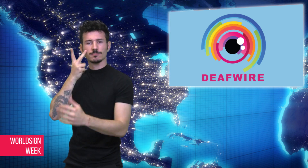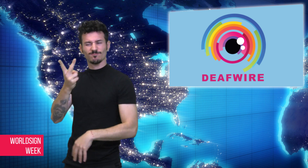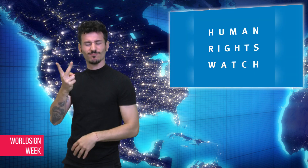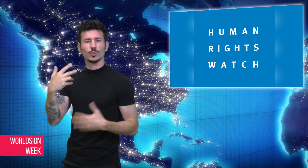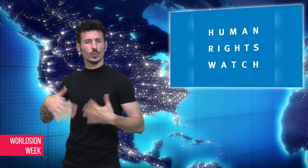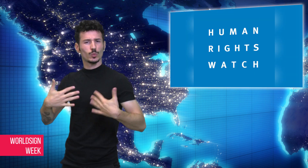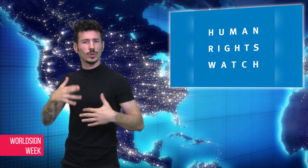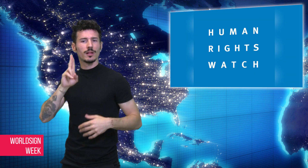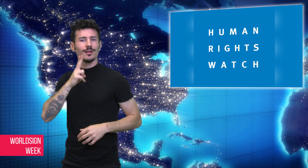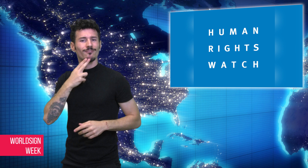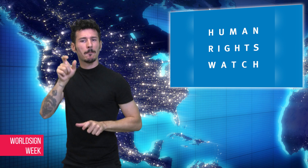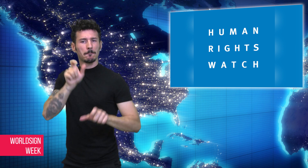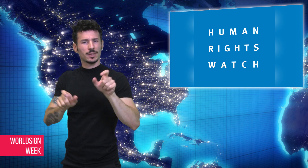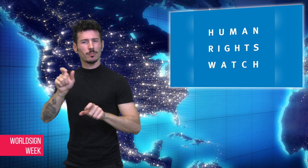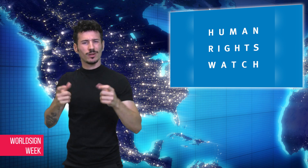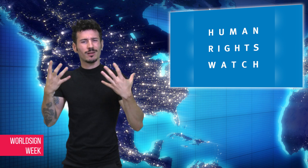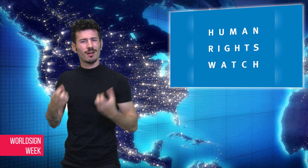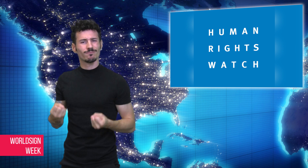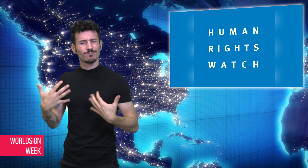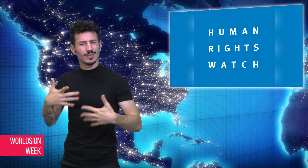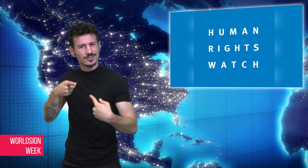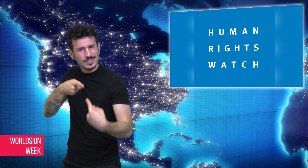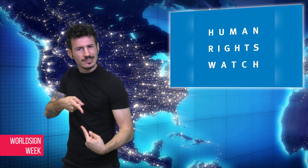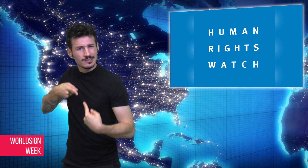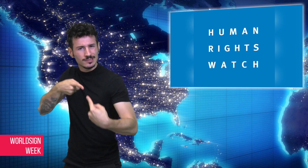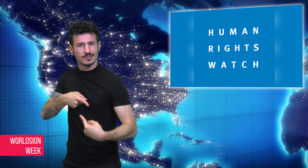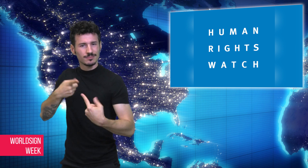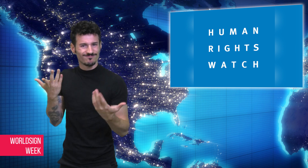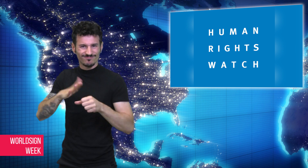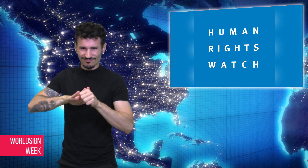live in different parts of the world.